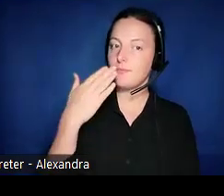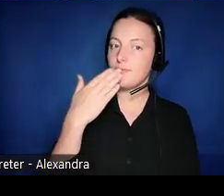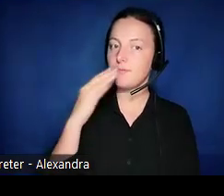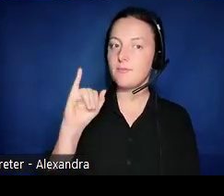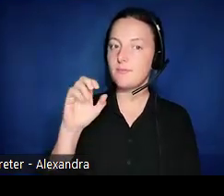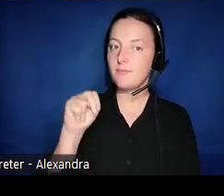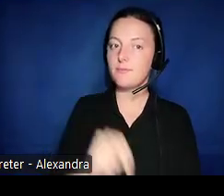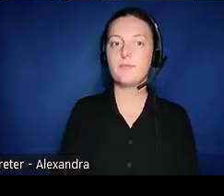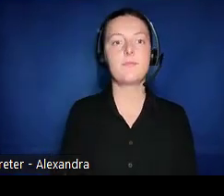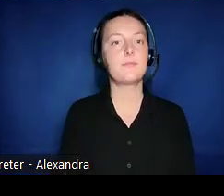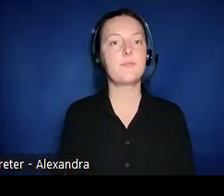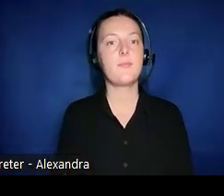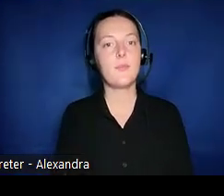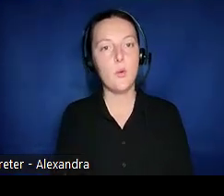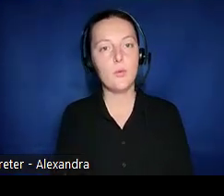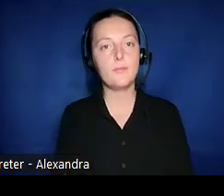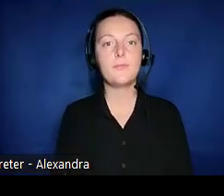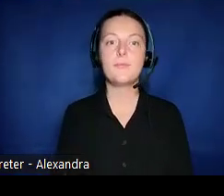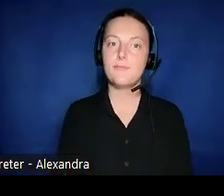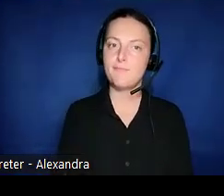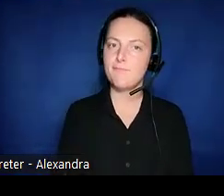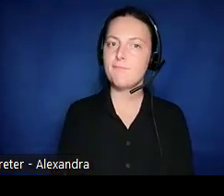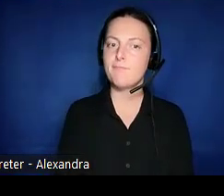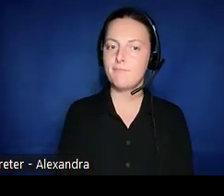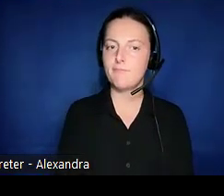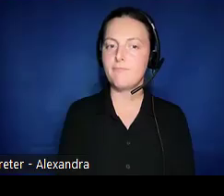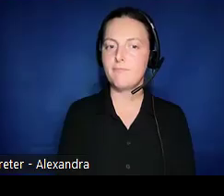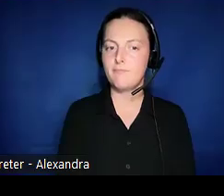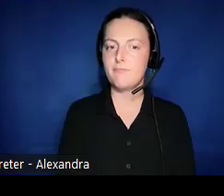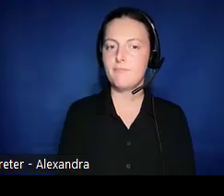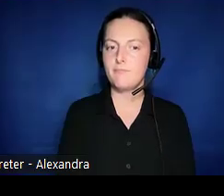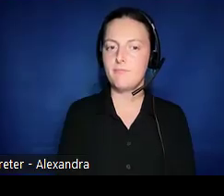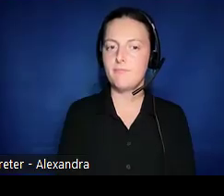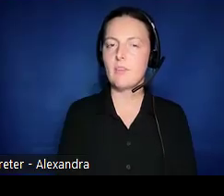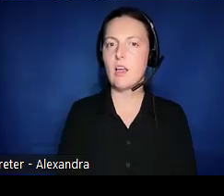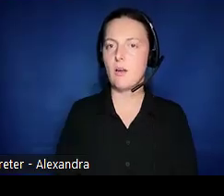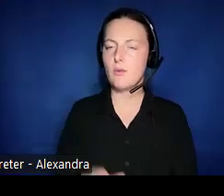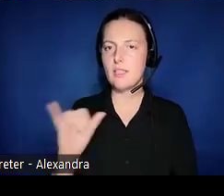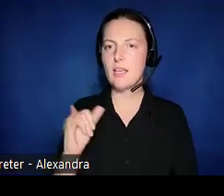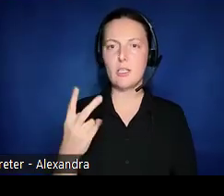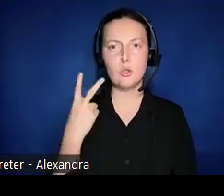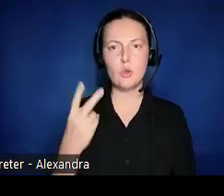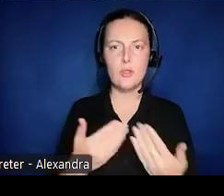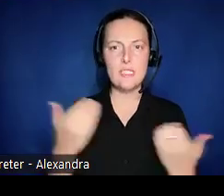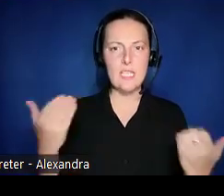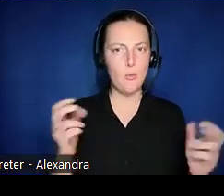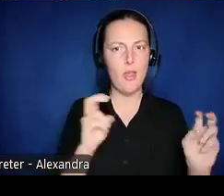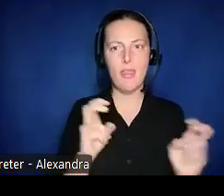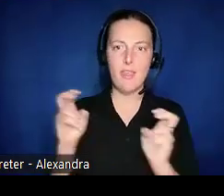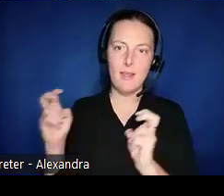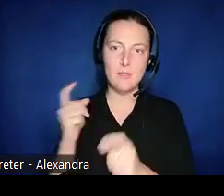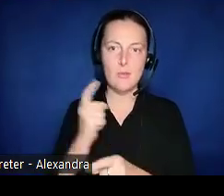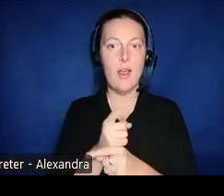So yeah, that was like uh two different um themes there, you know, the the mean and the what that